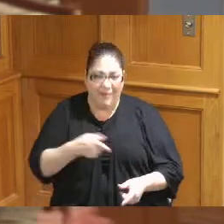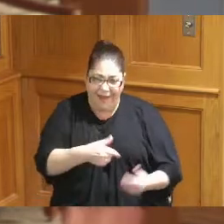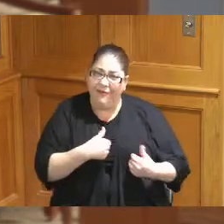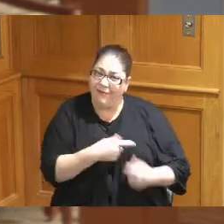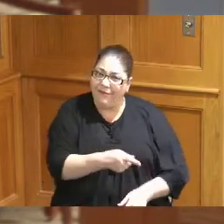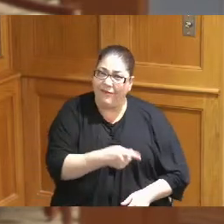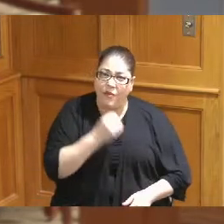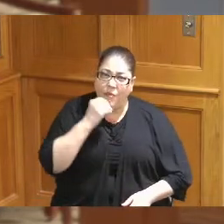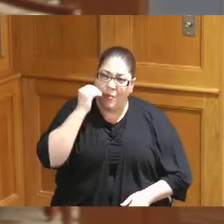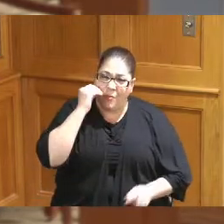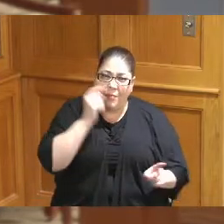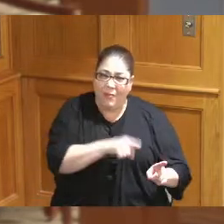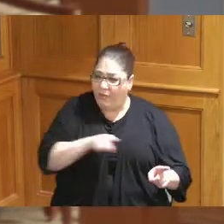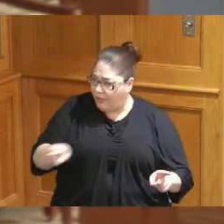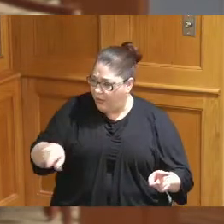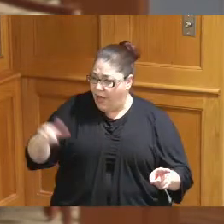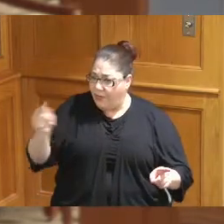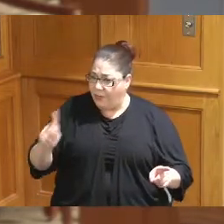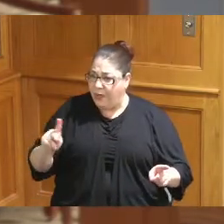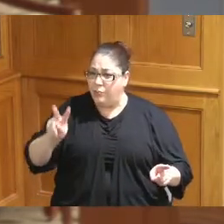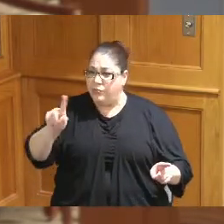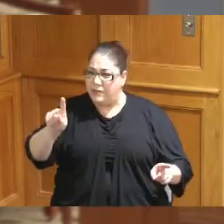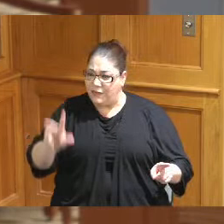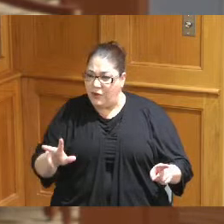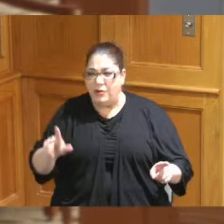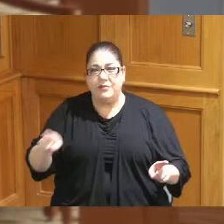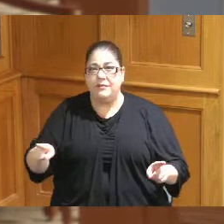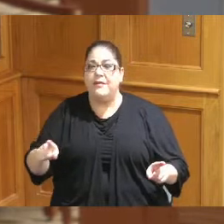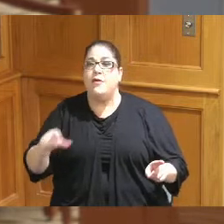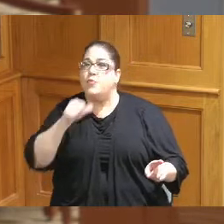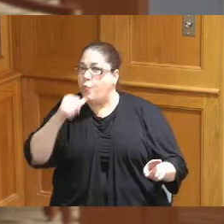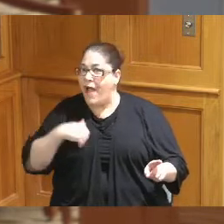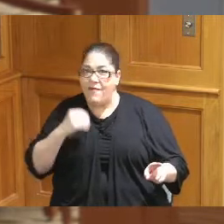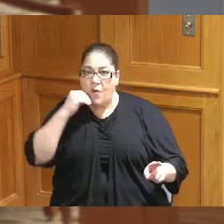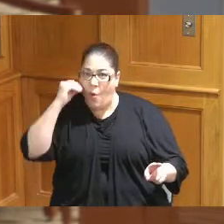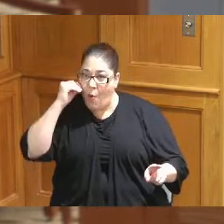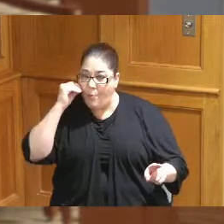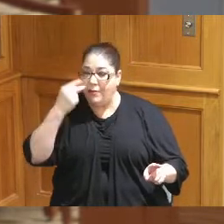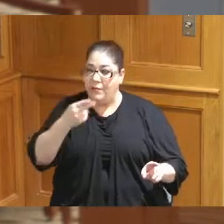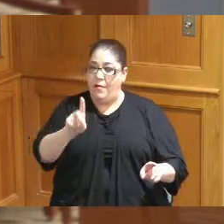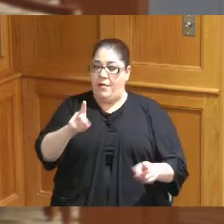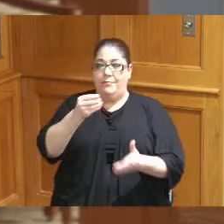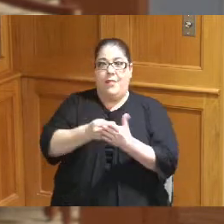federal government dollars is how restrictive they are of what you can use them for so you